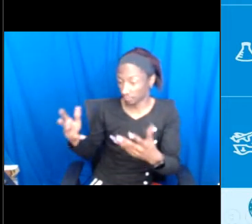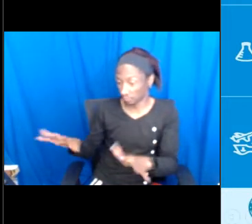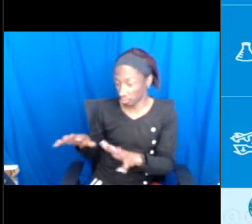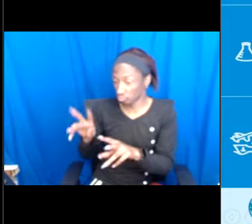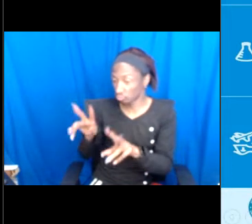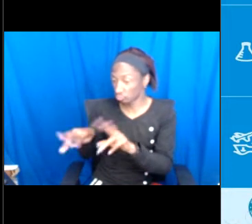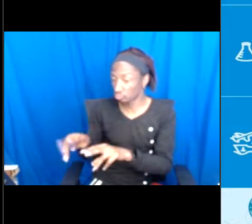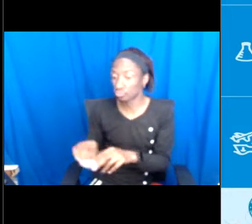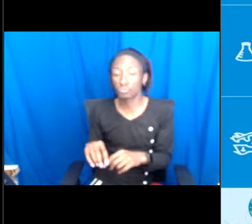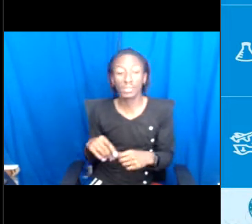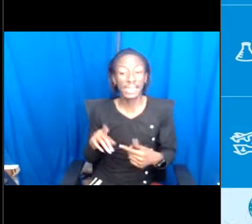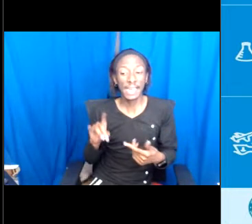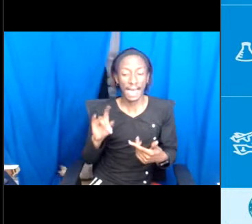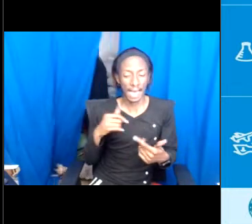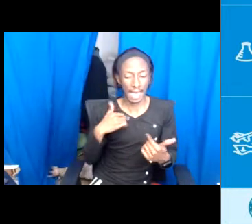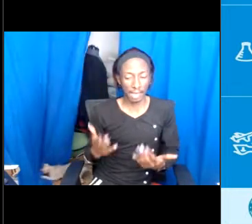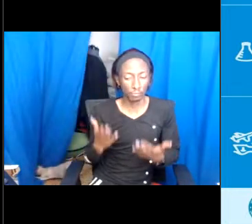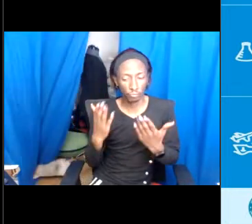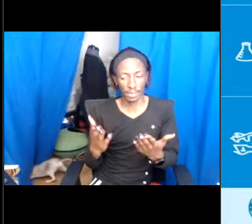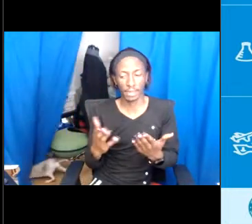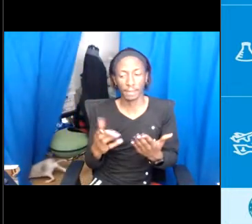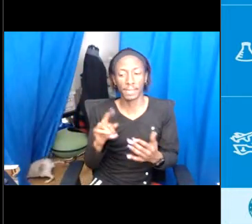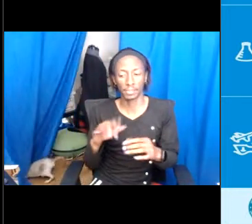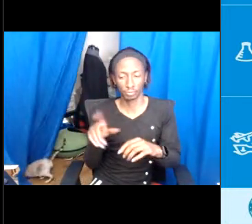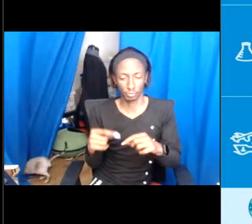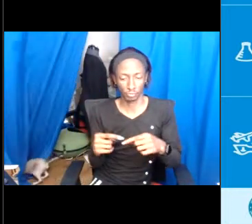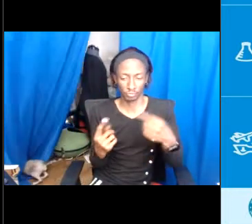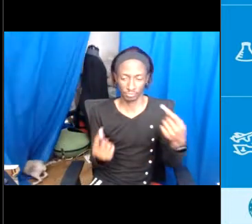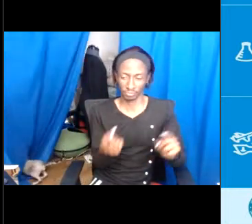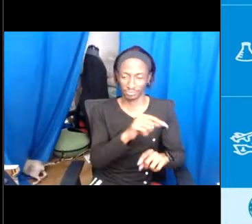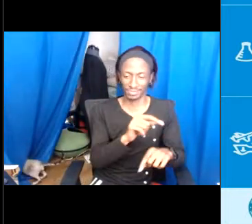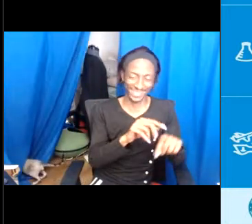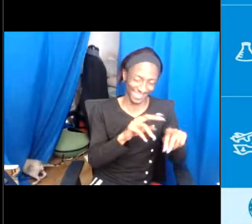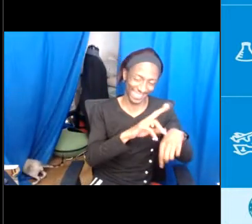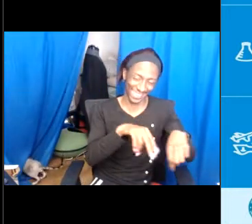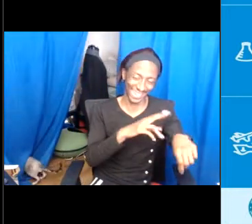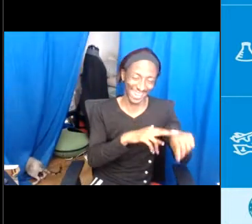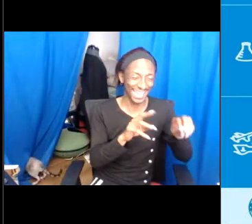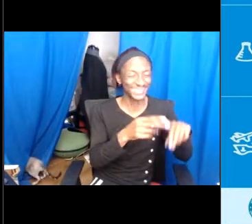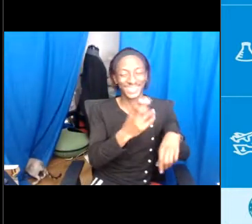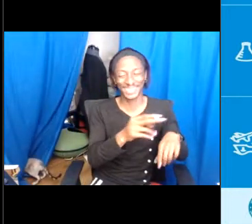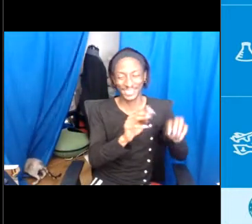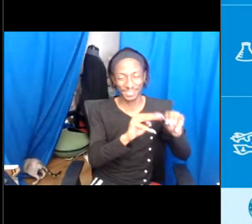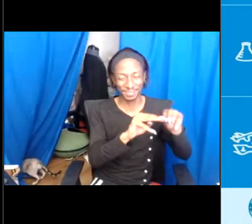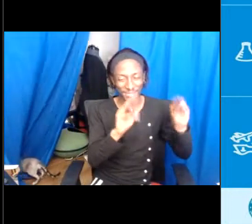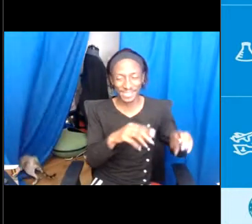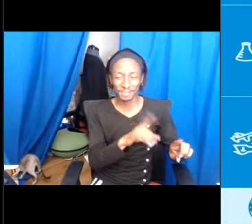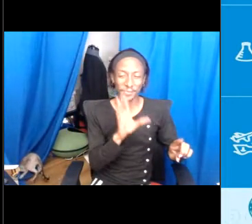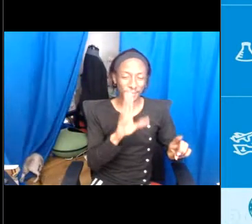I highly encouraged that you go across the street to the Natural History Museum. Where you will see a life-size model of a right whale